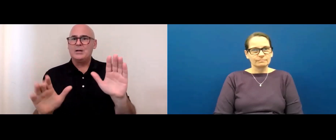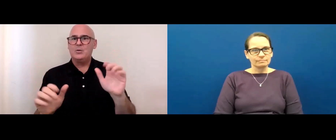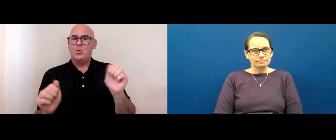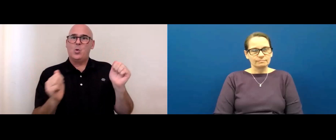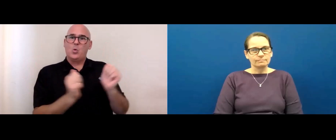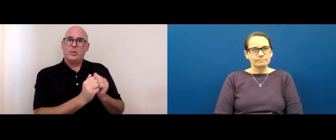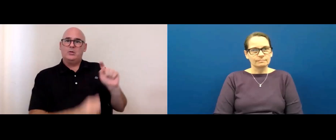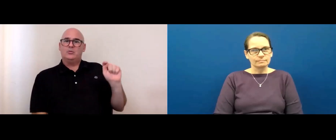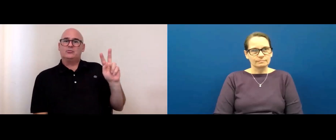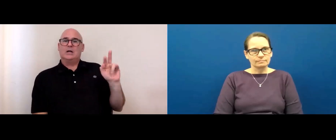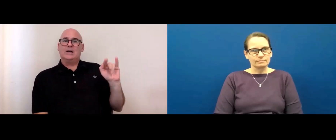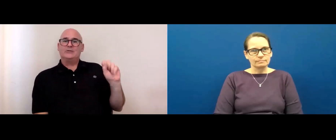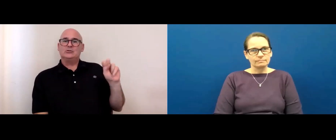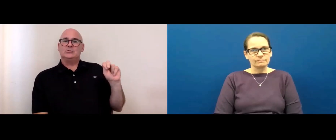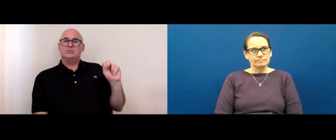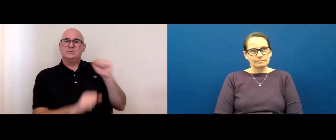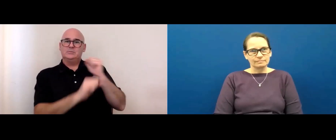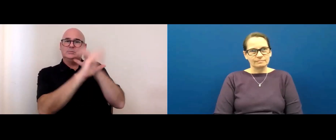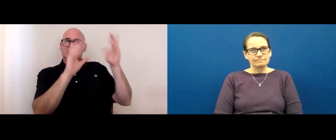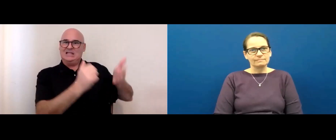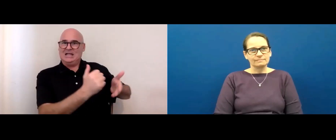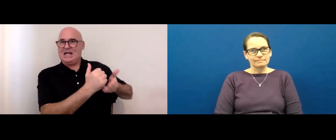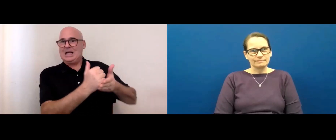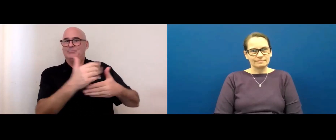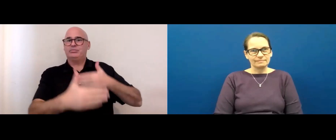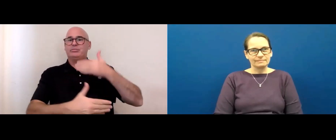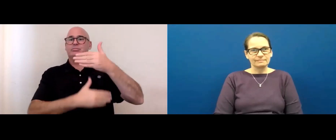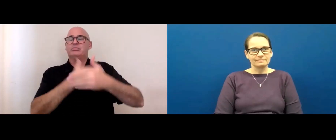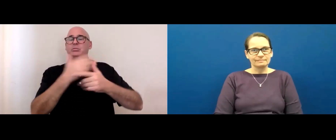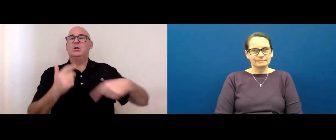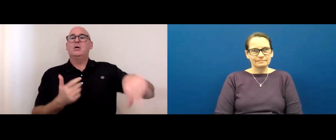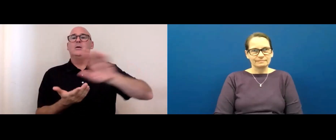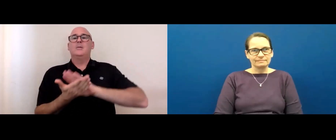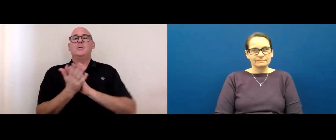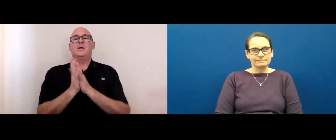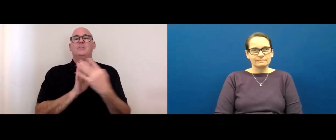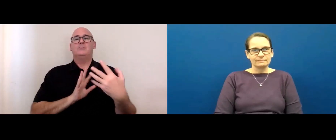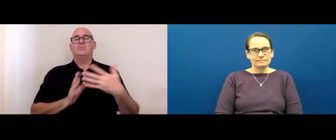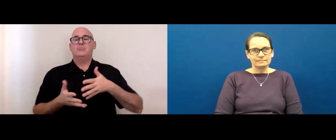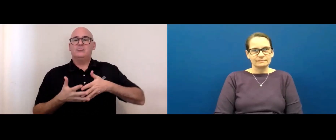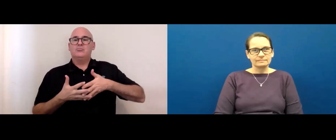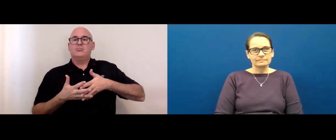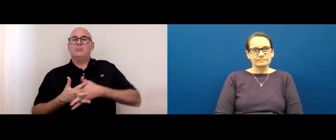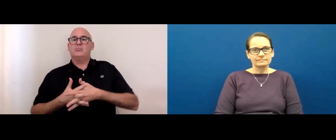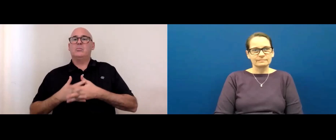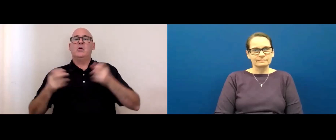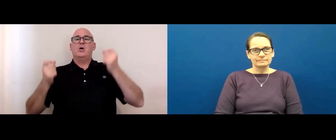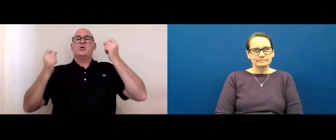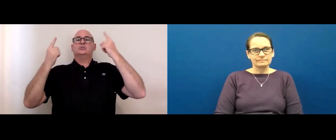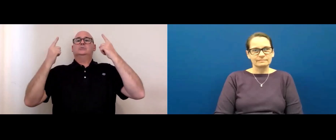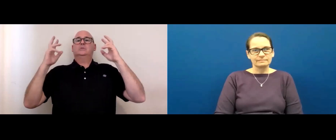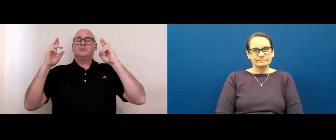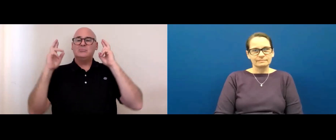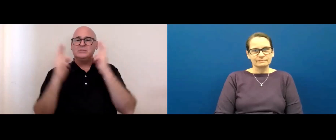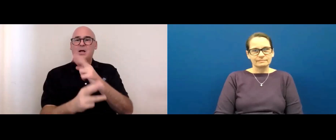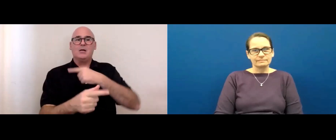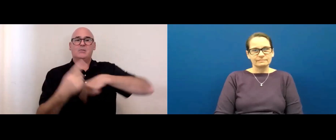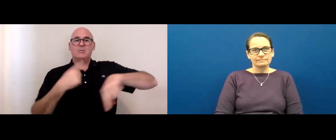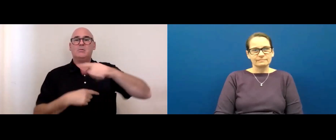better but with tri vision that really helped to get us rooted and help people that